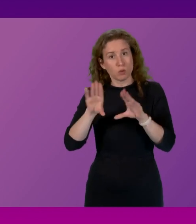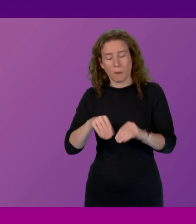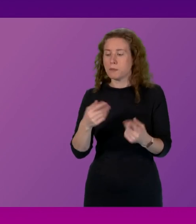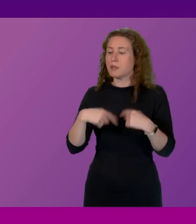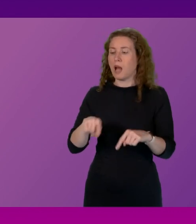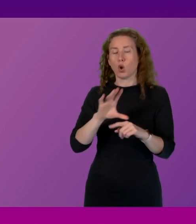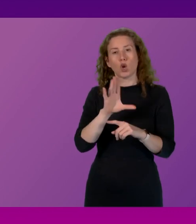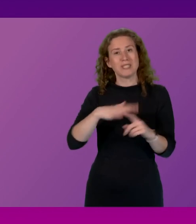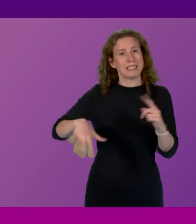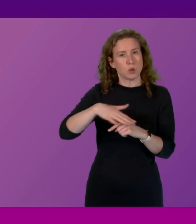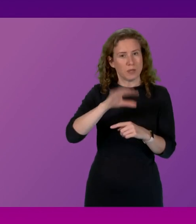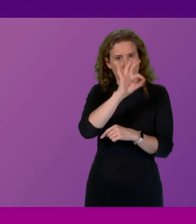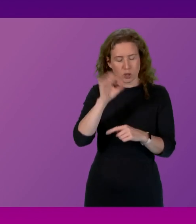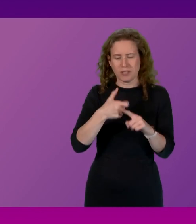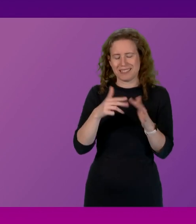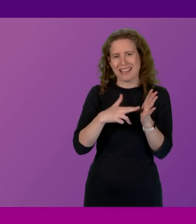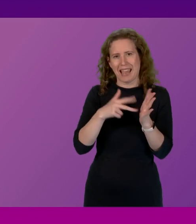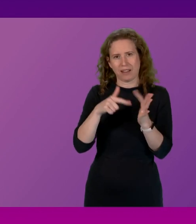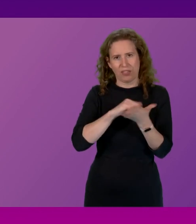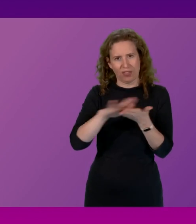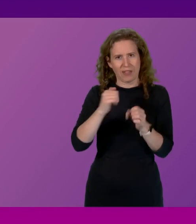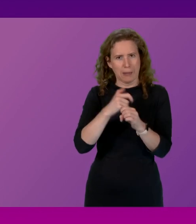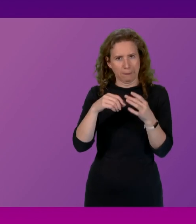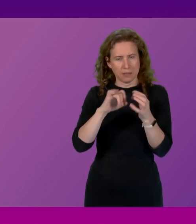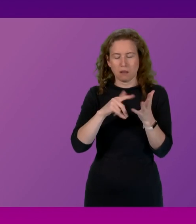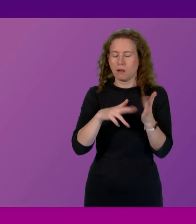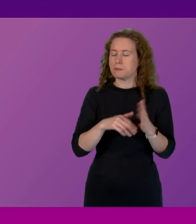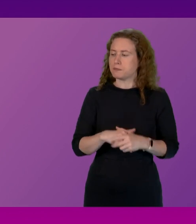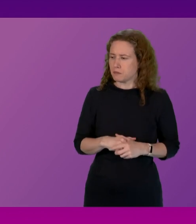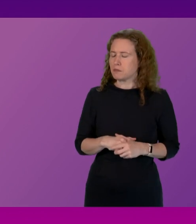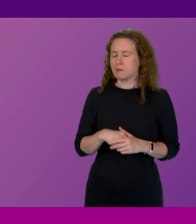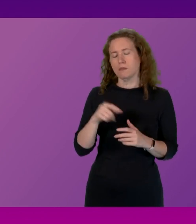In evidence to the Finance and Public Administration Committee, leading economists emphasised how